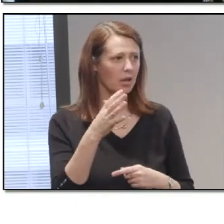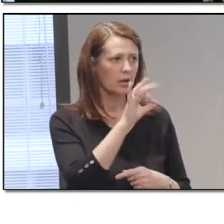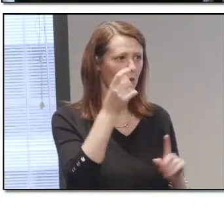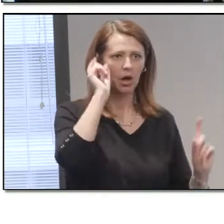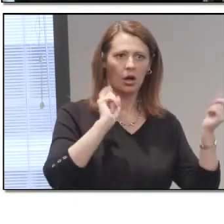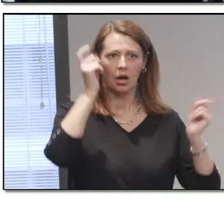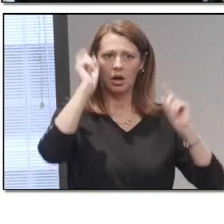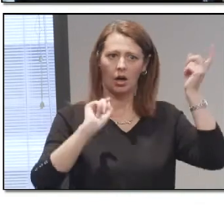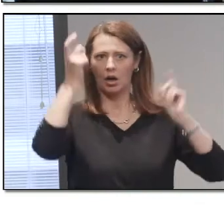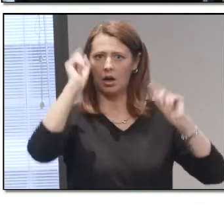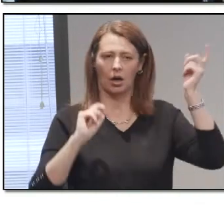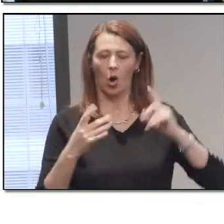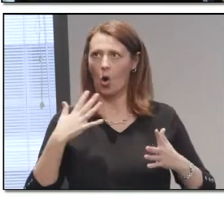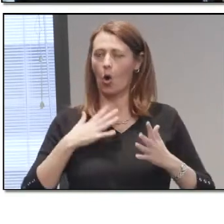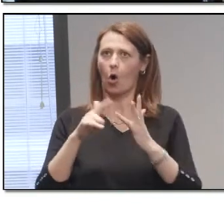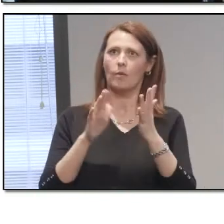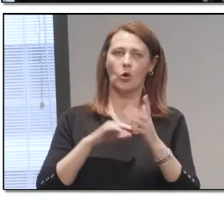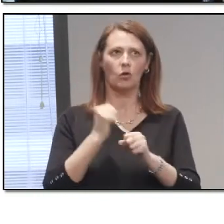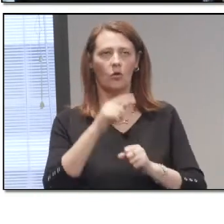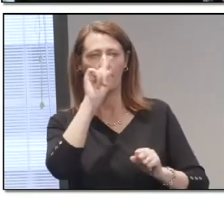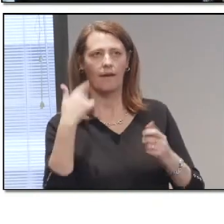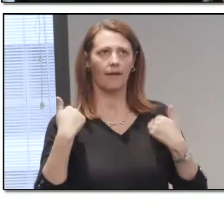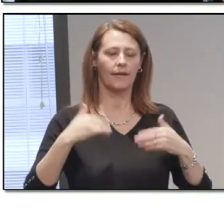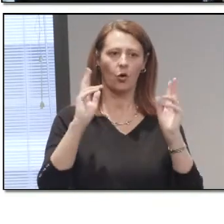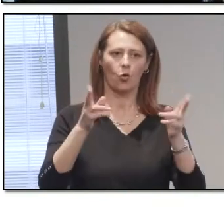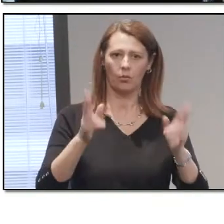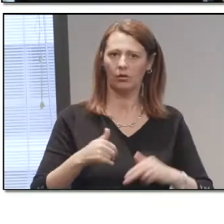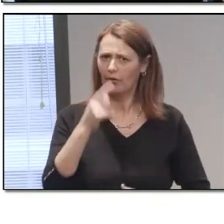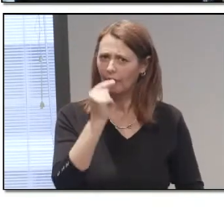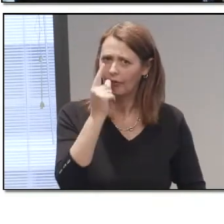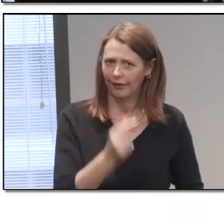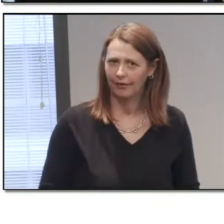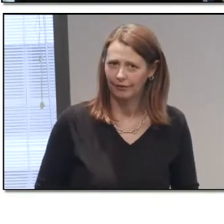really concerned as, oh my goodness I can't live normally, you can live normally. What I m trying